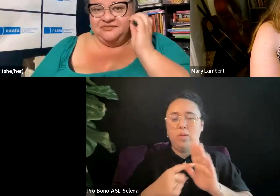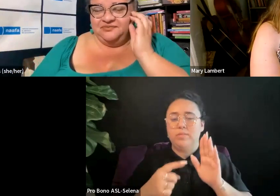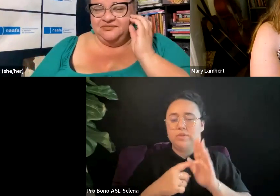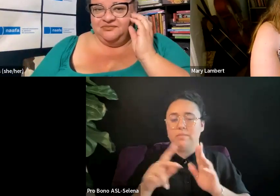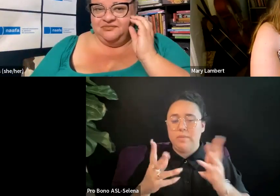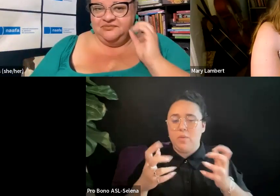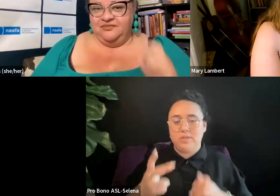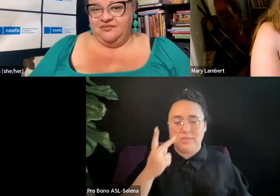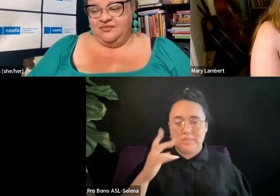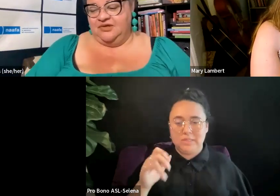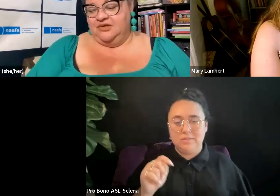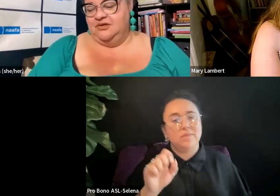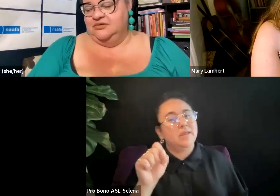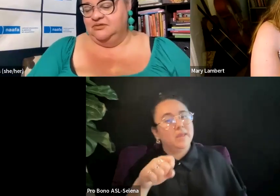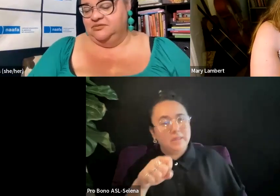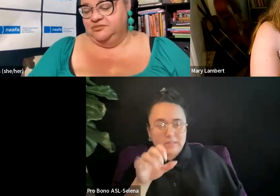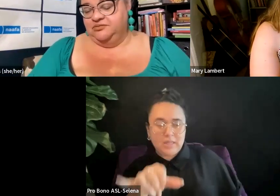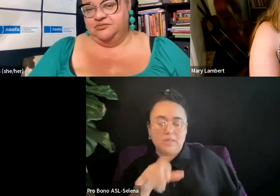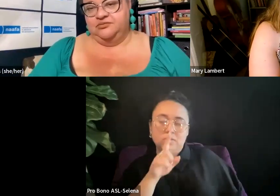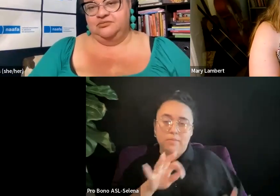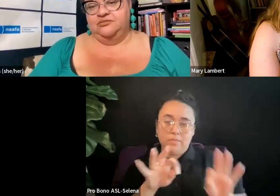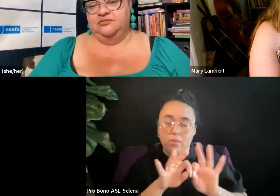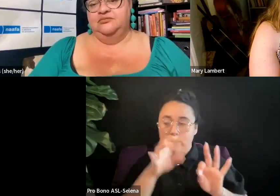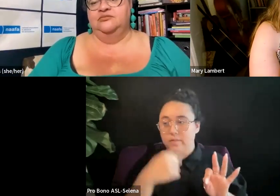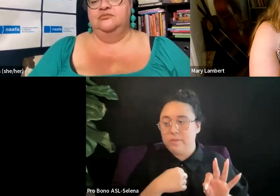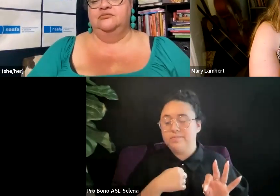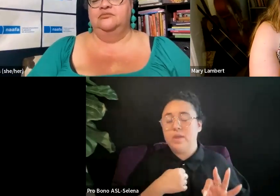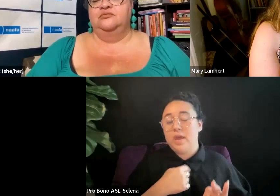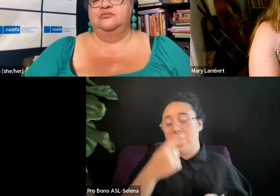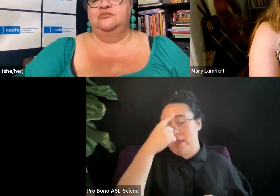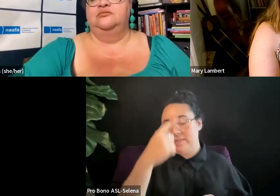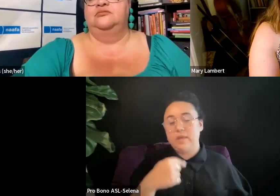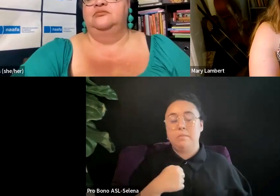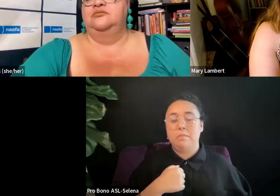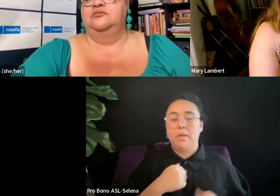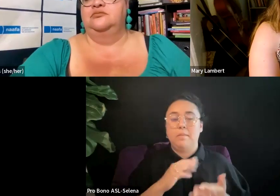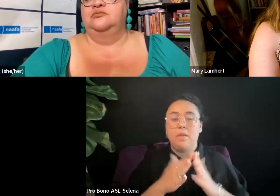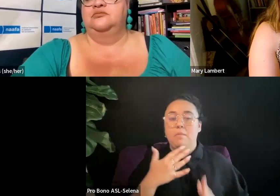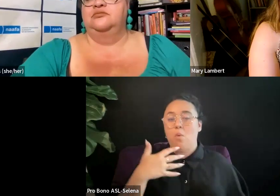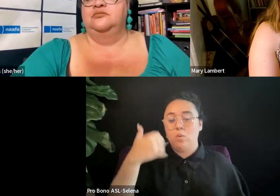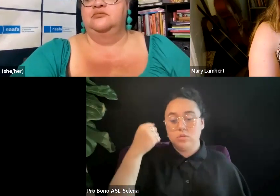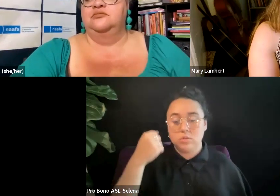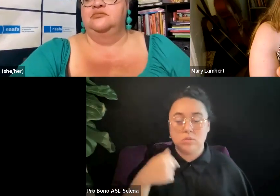Yes, Yes. It's really it's important to me. I think as I've gotten older, I realize